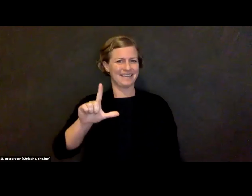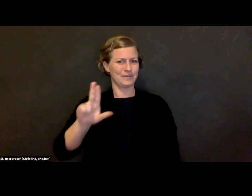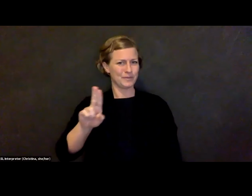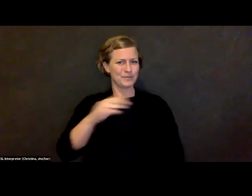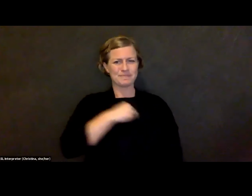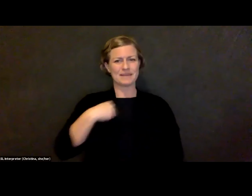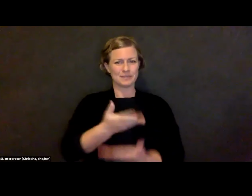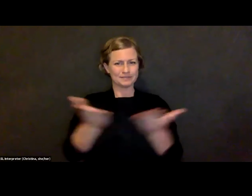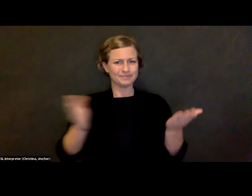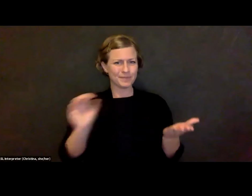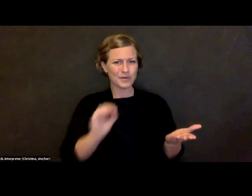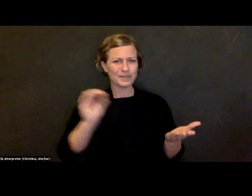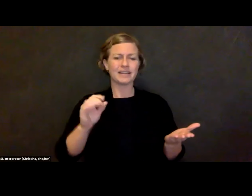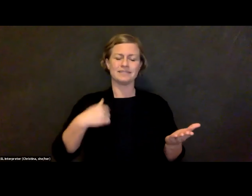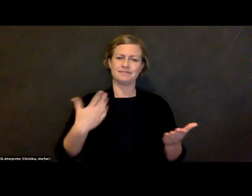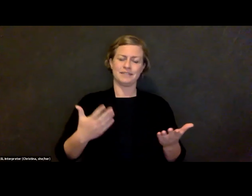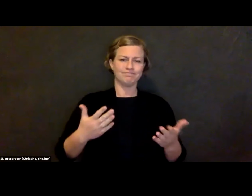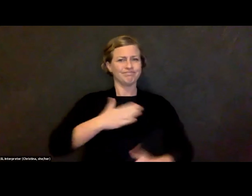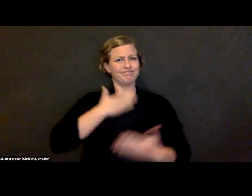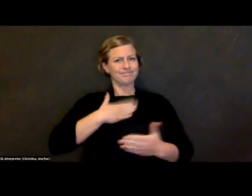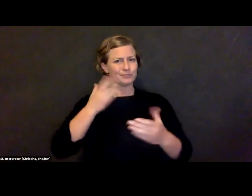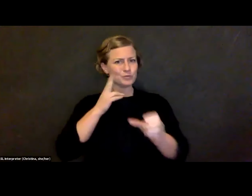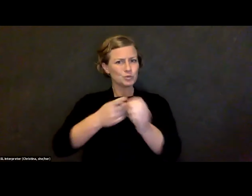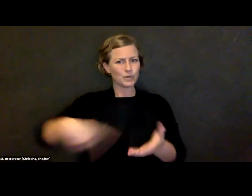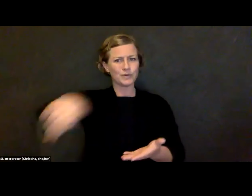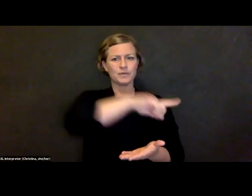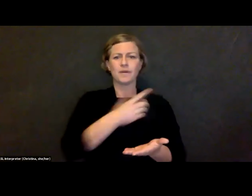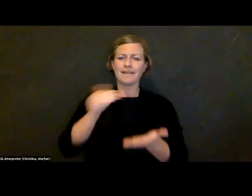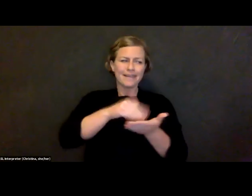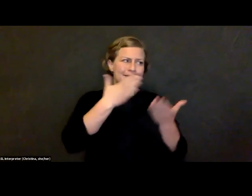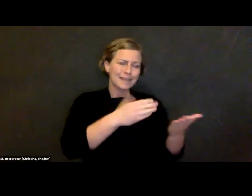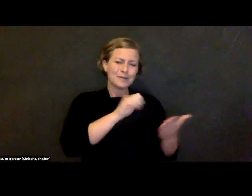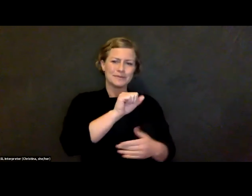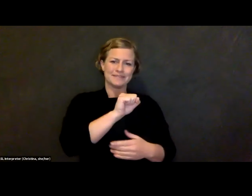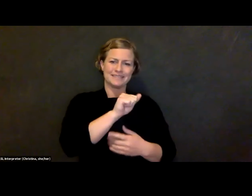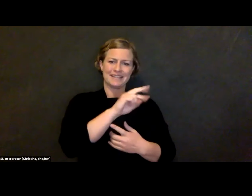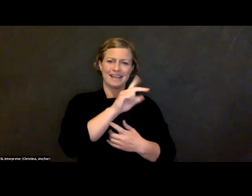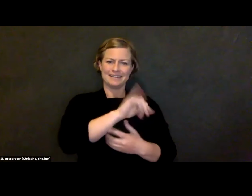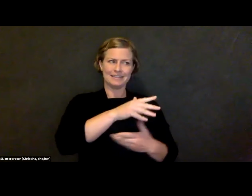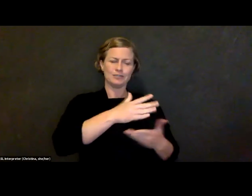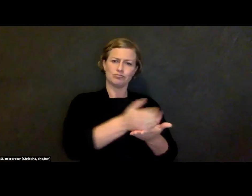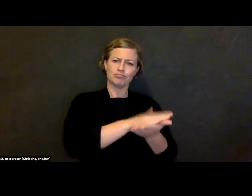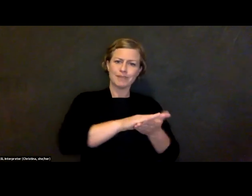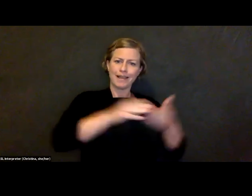That was a very kind introduction. Can you hear me all right? >> Yes, I can. >> Hello, ACLU members